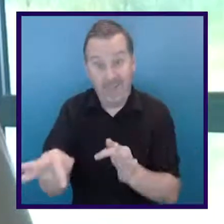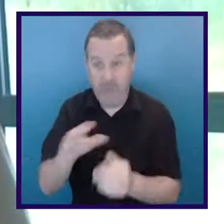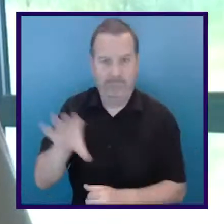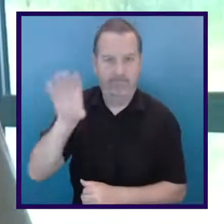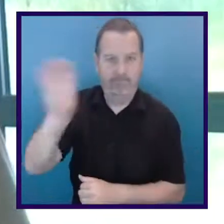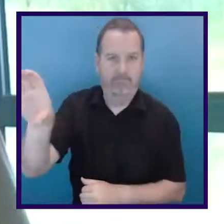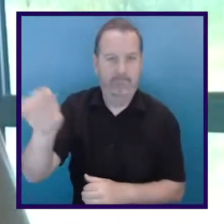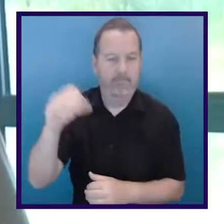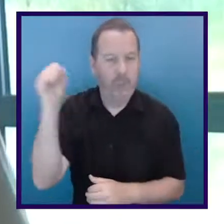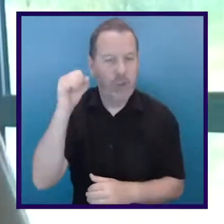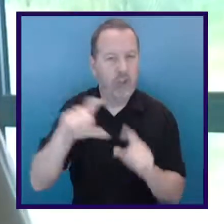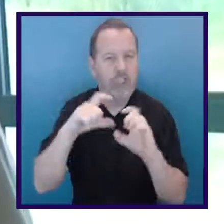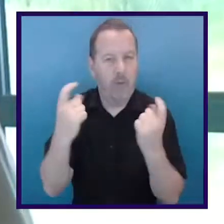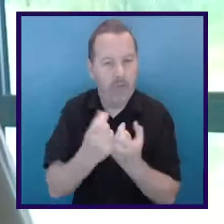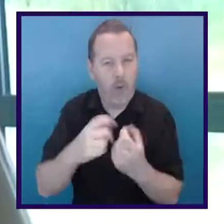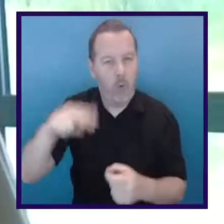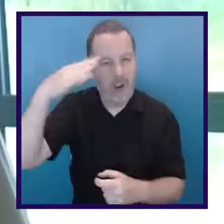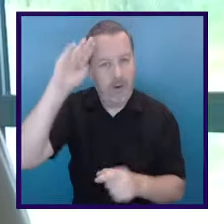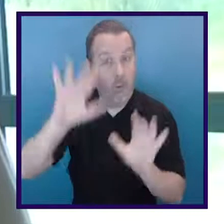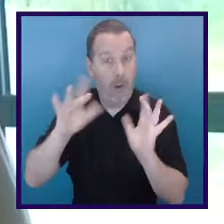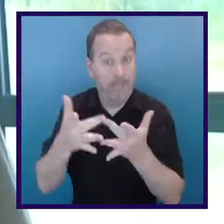Northern Ireland website in the coming days.